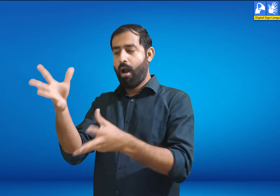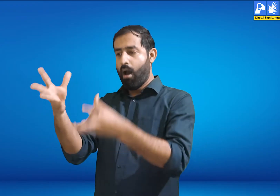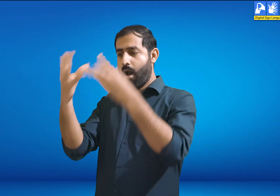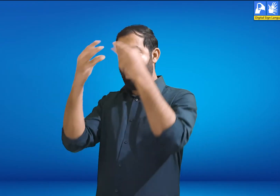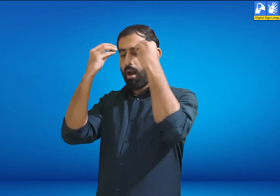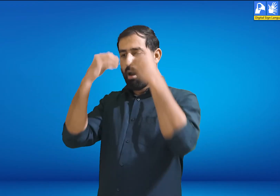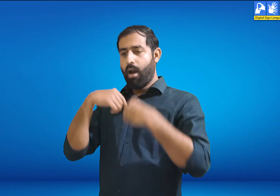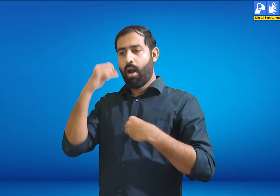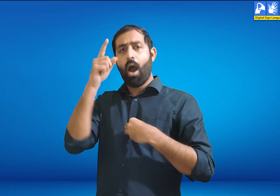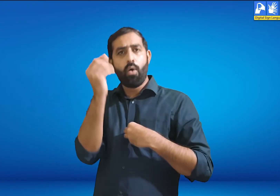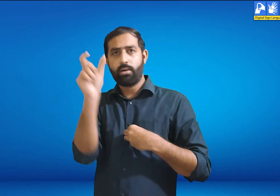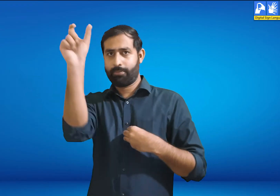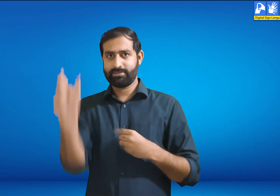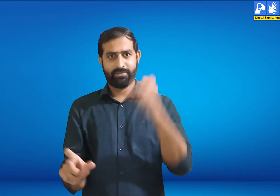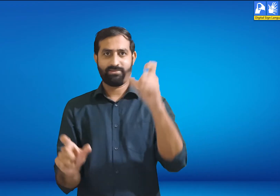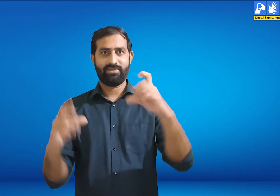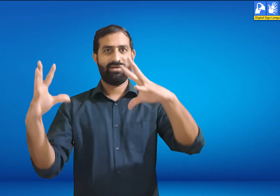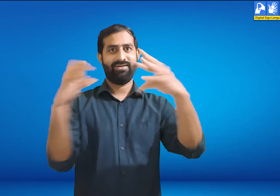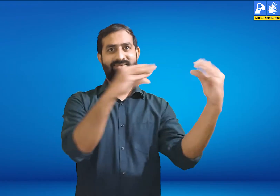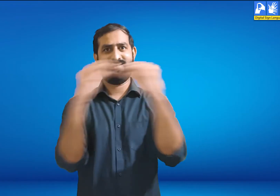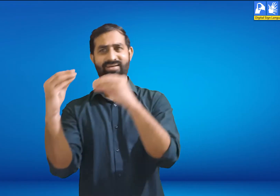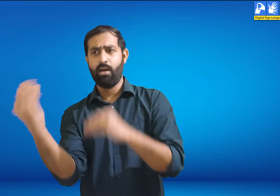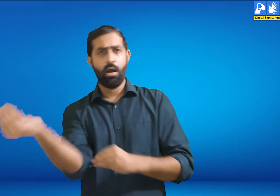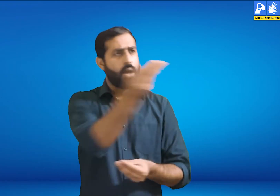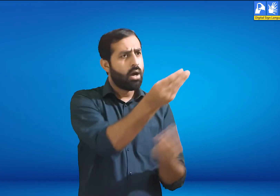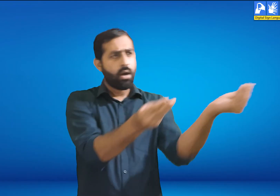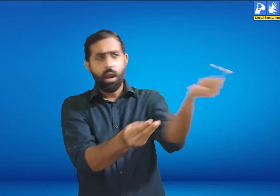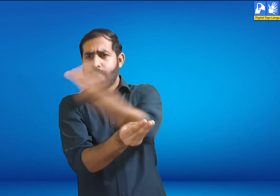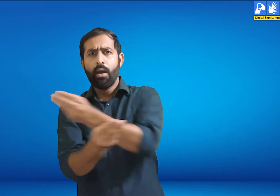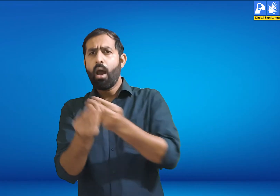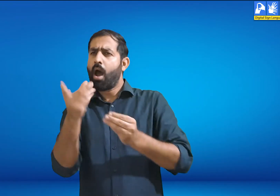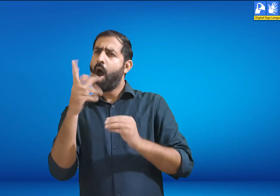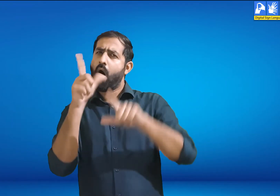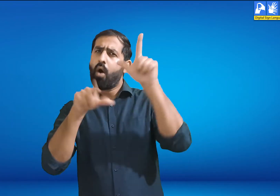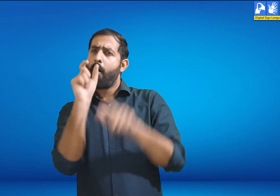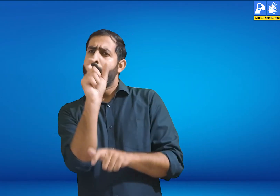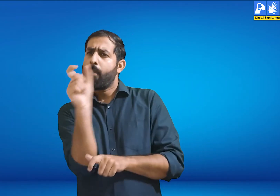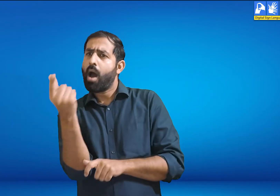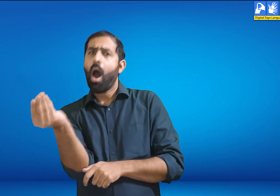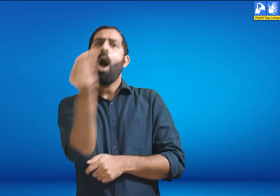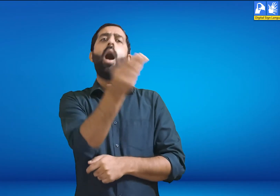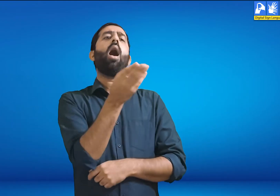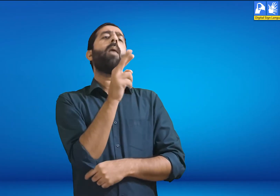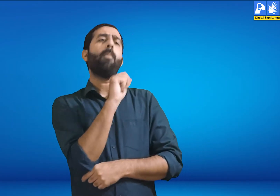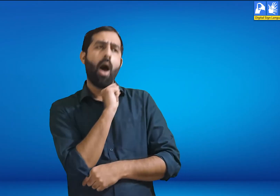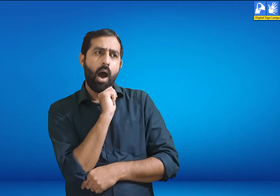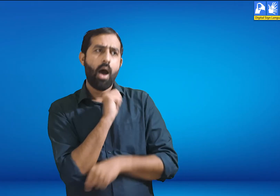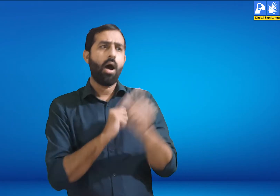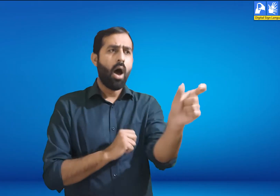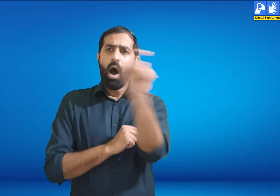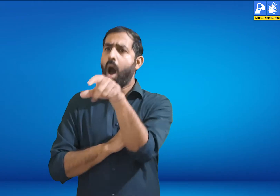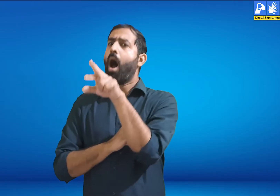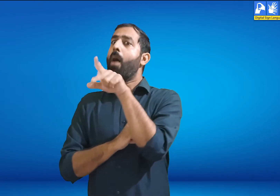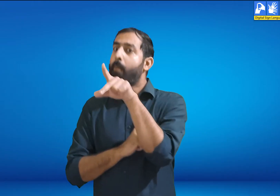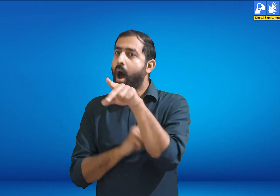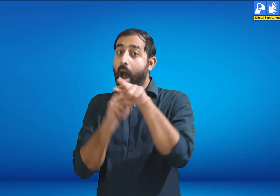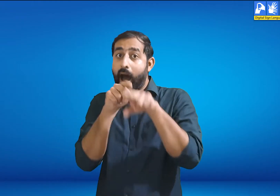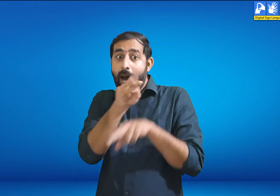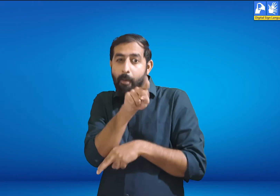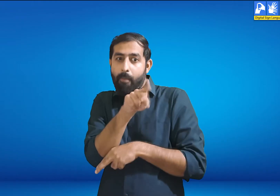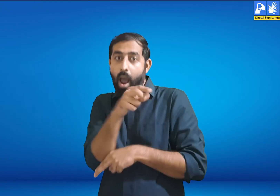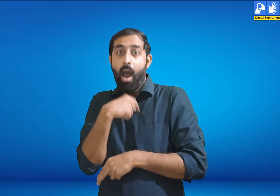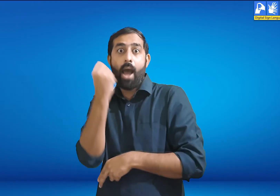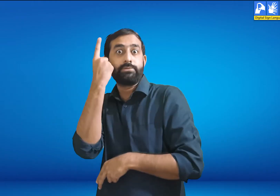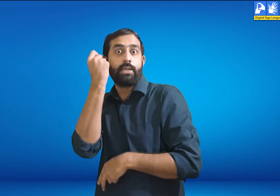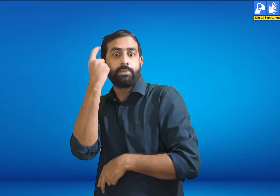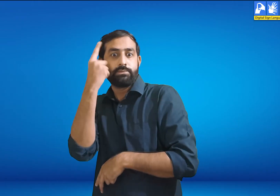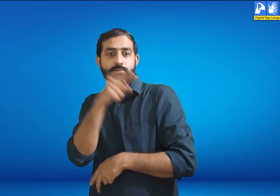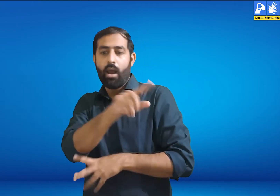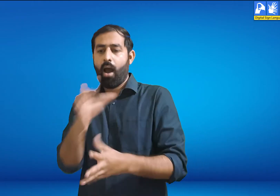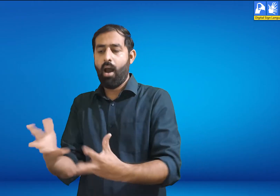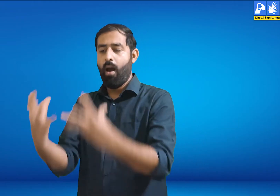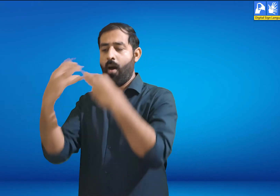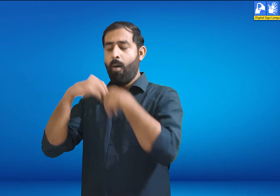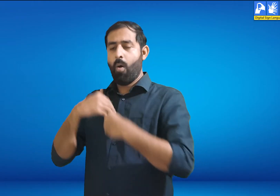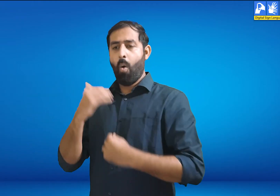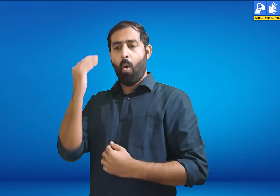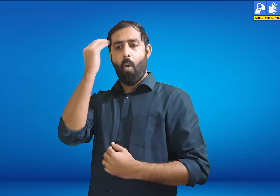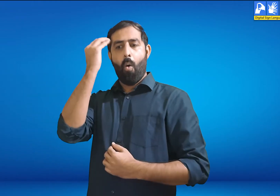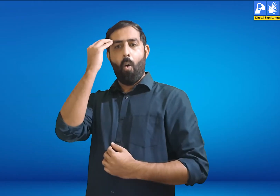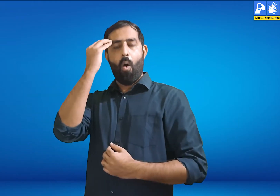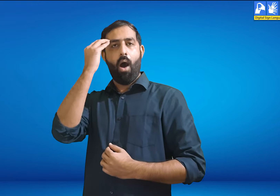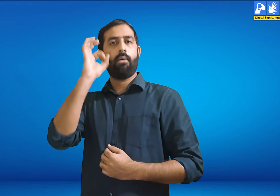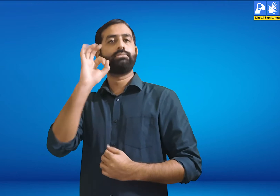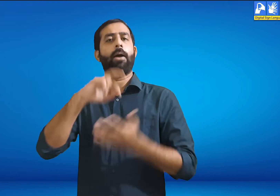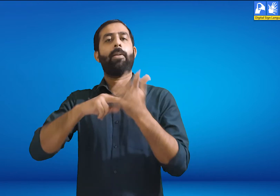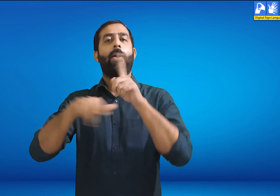Language facilitates us to exchange ideas, thoughts, and feelings with others.